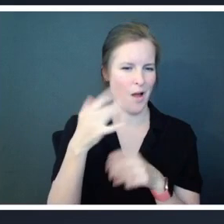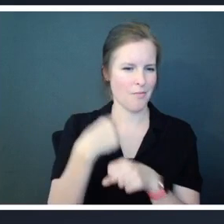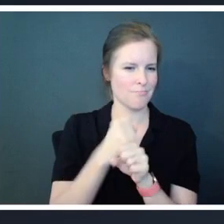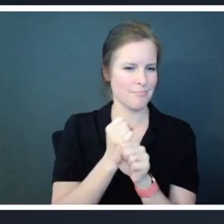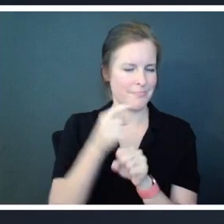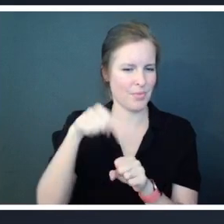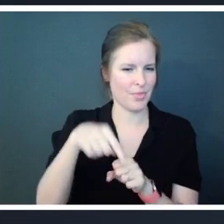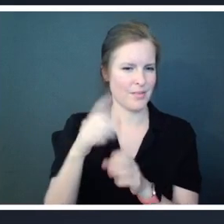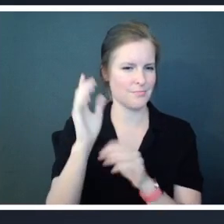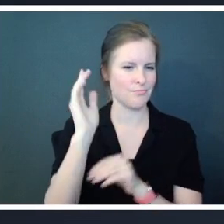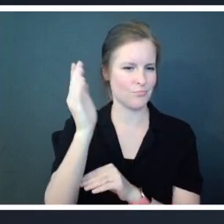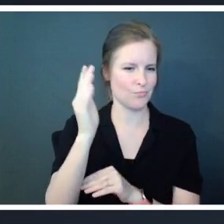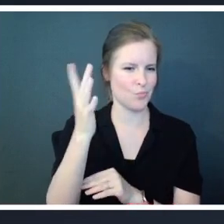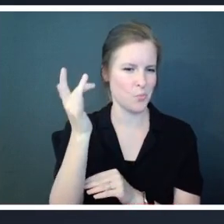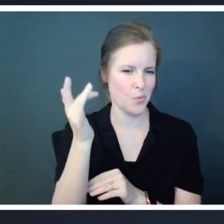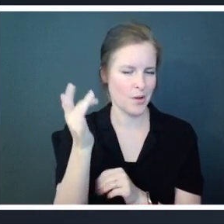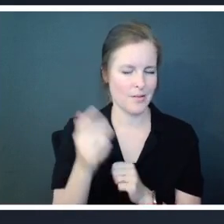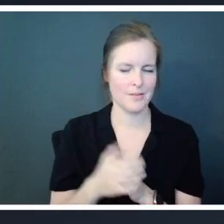Maureen Leary: Thank you, Phoebe. So, the audience